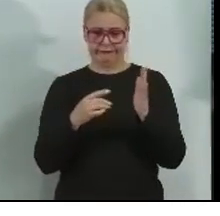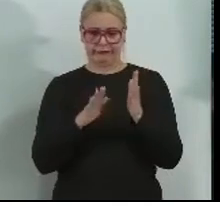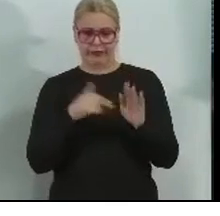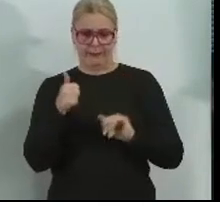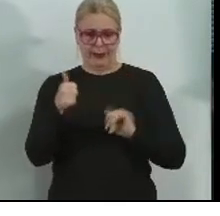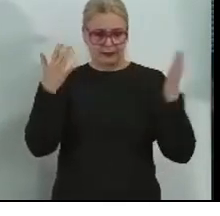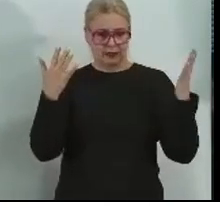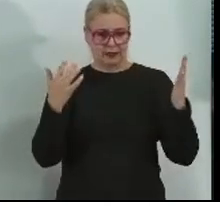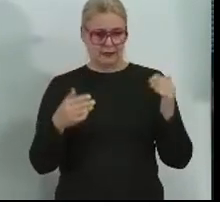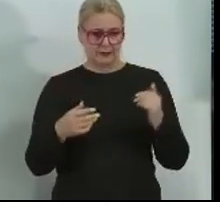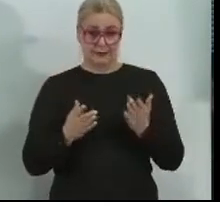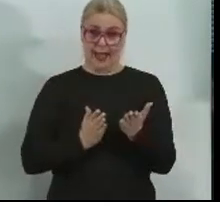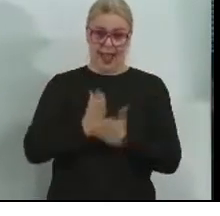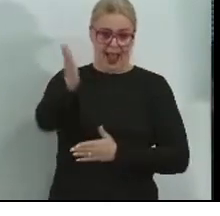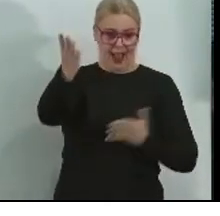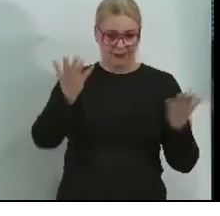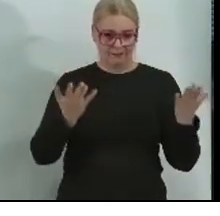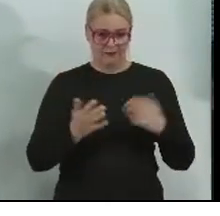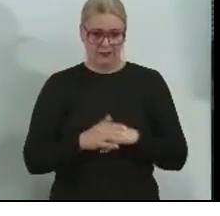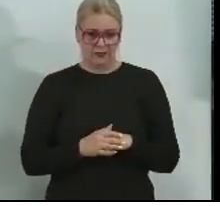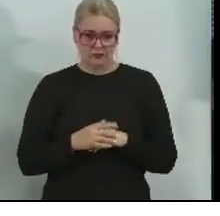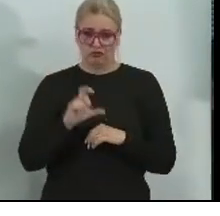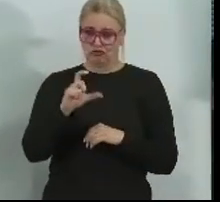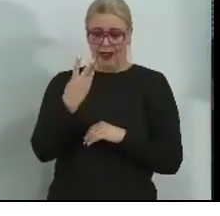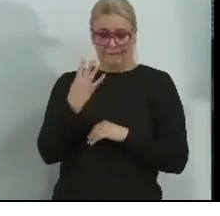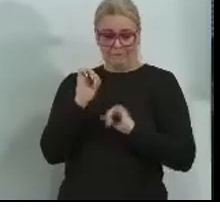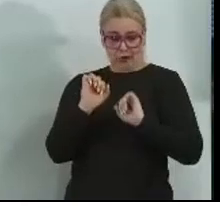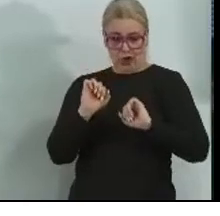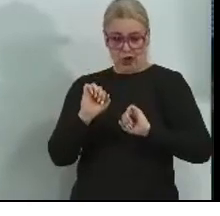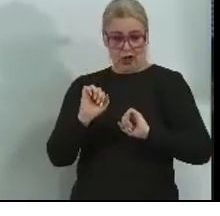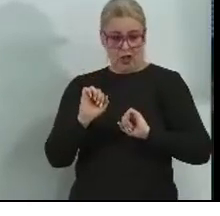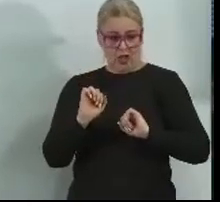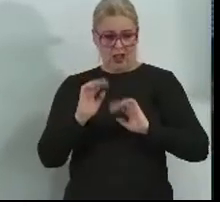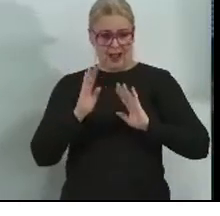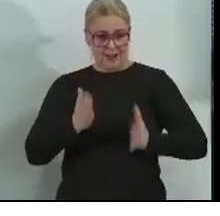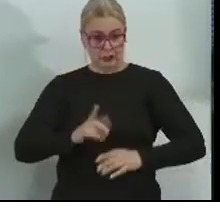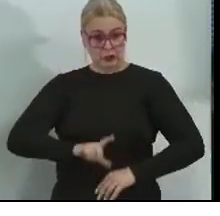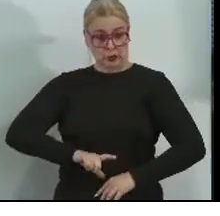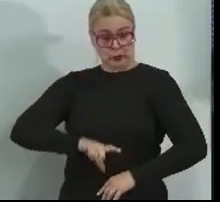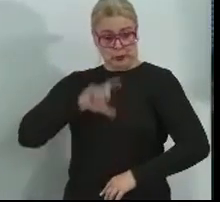but other stakeholders as well along that journey. And I think to James's point, you know,